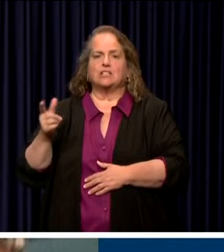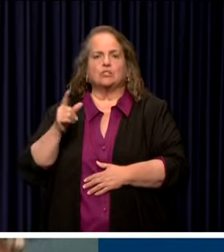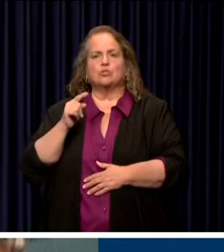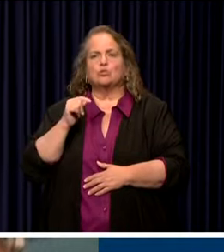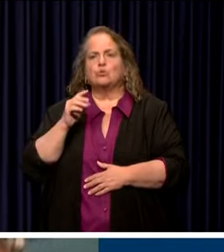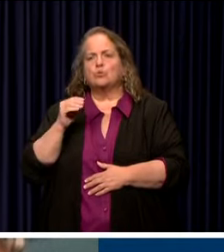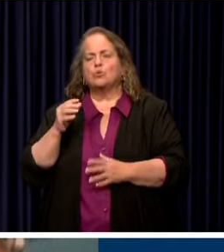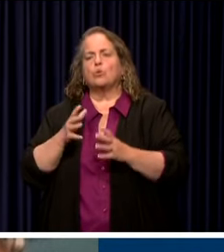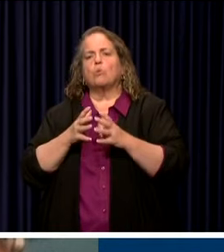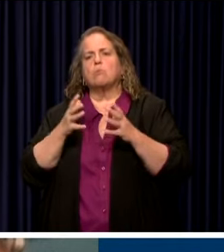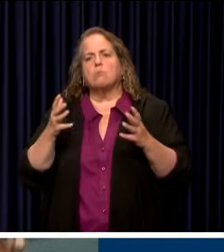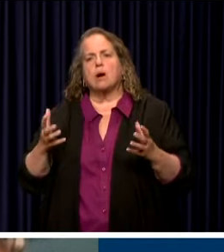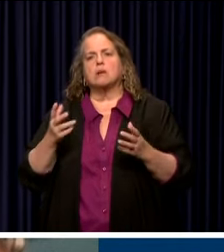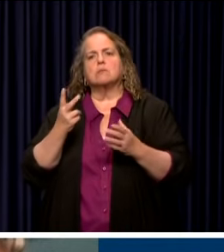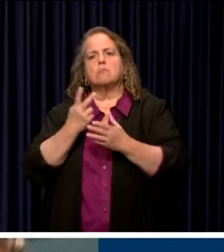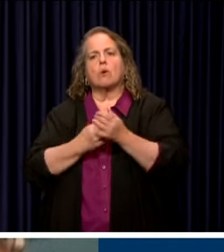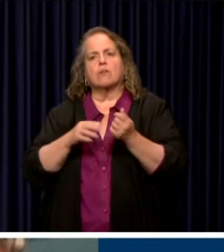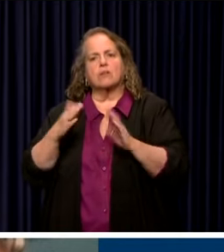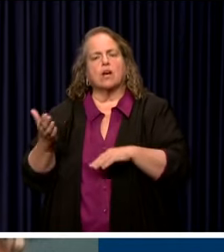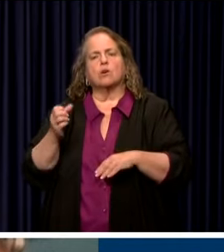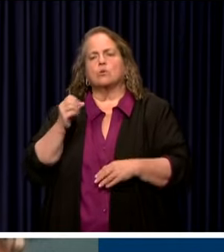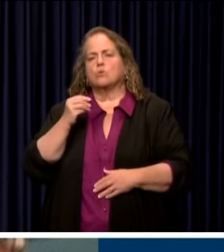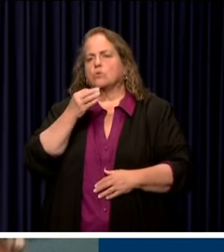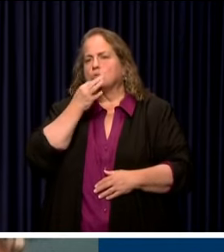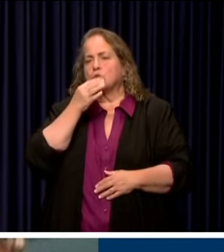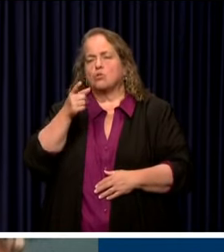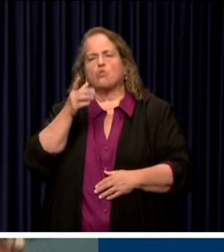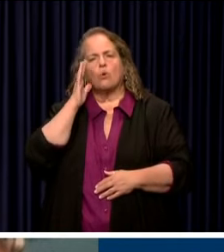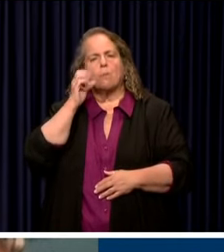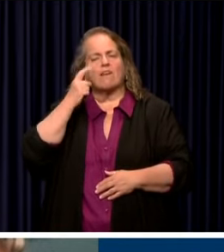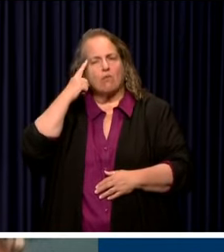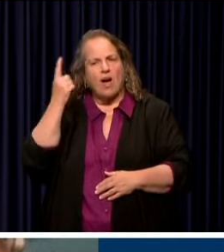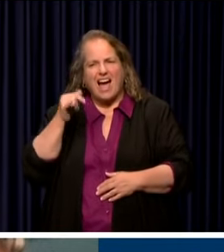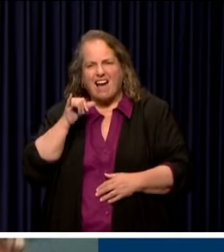A.M. THE WREATH WAS PLACED AT THE FEET OF LINCOLN TO HONOR THOSE